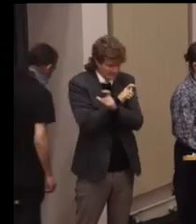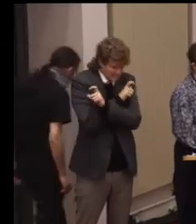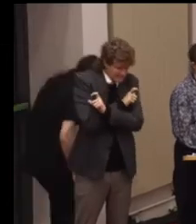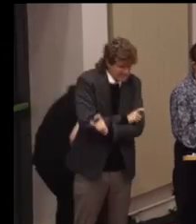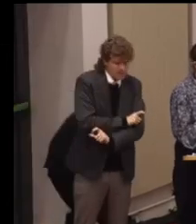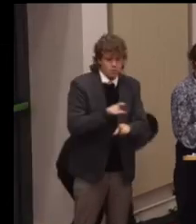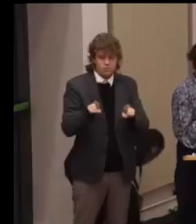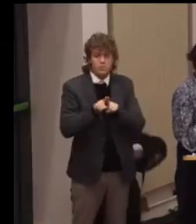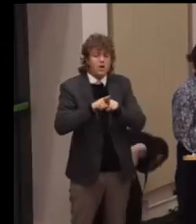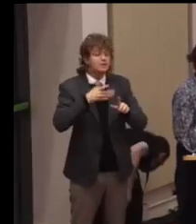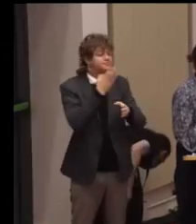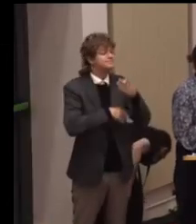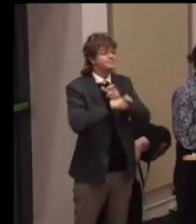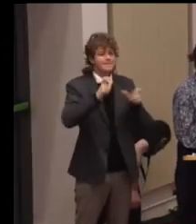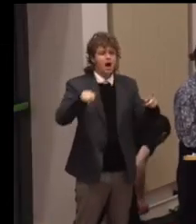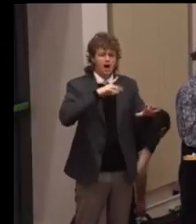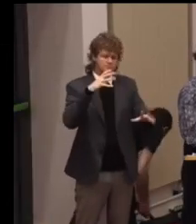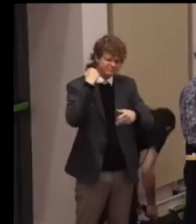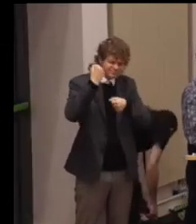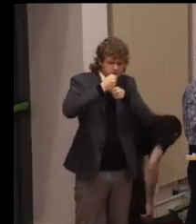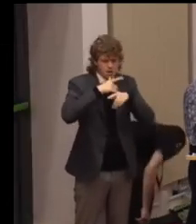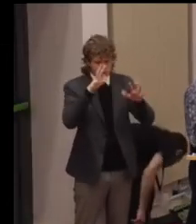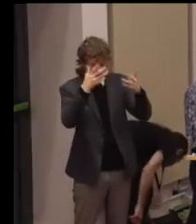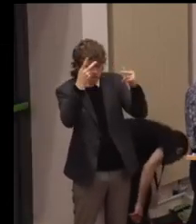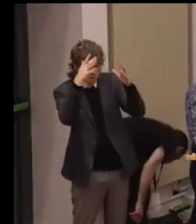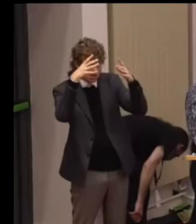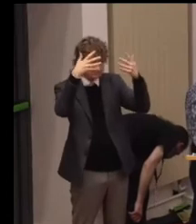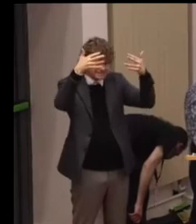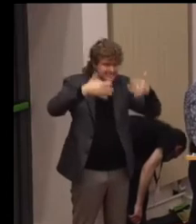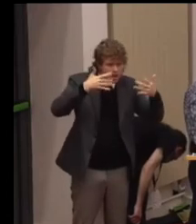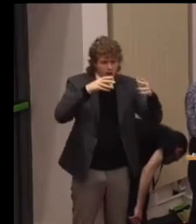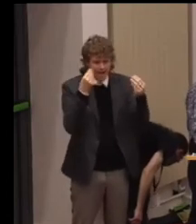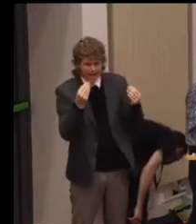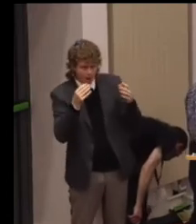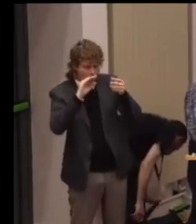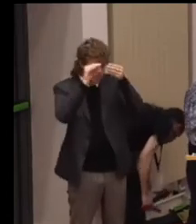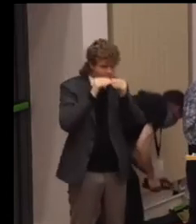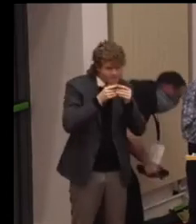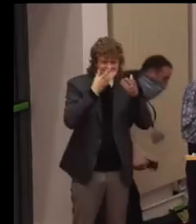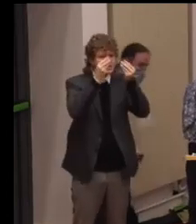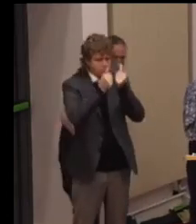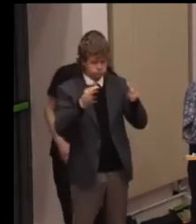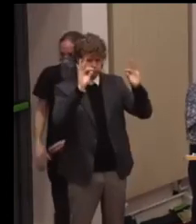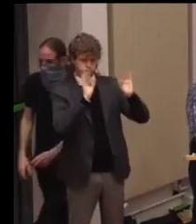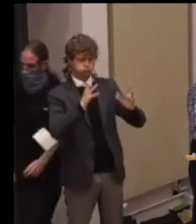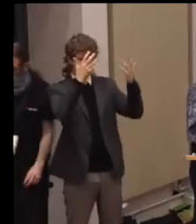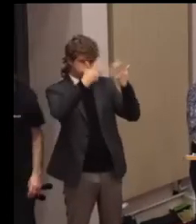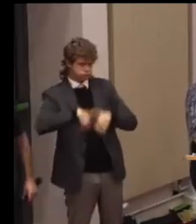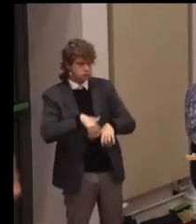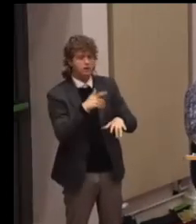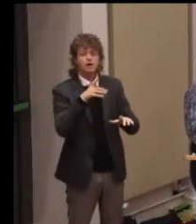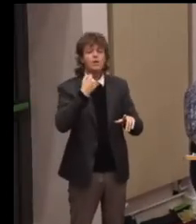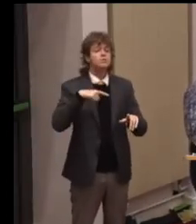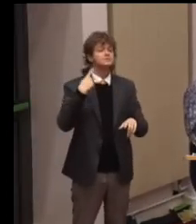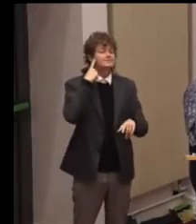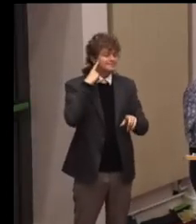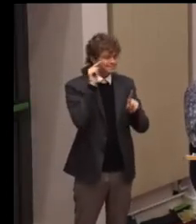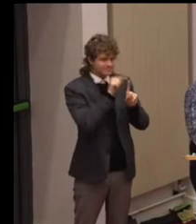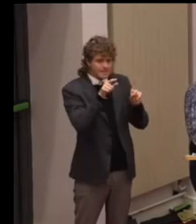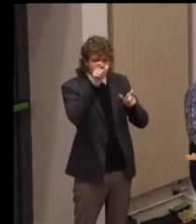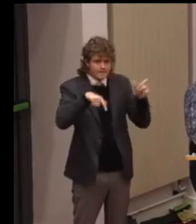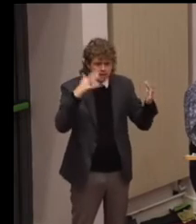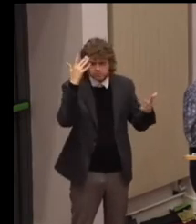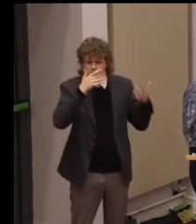and can be drawn upon by others that are working on these issues in the times of emergency